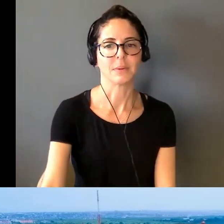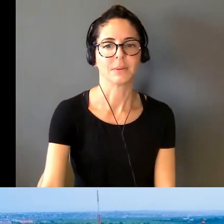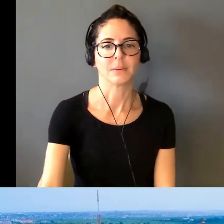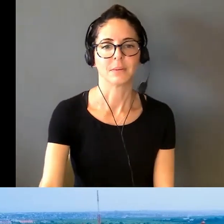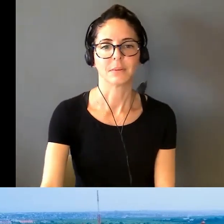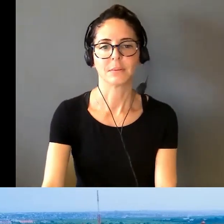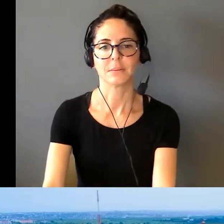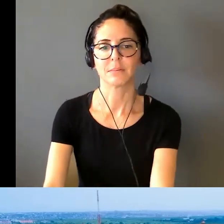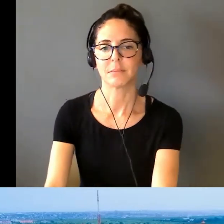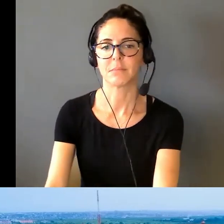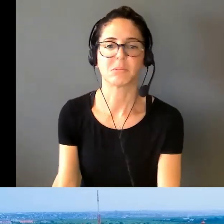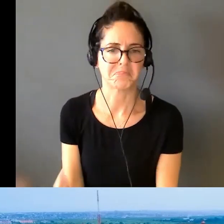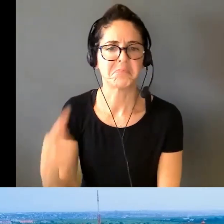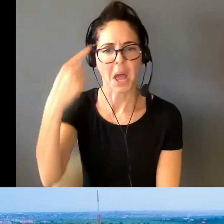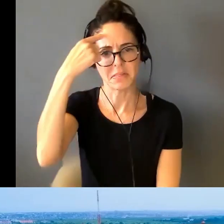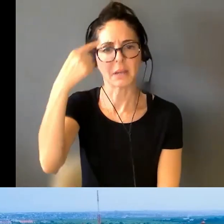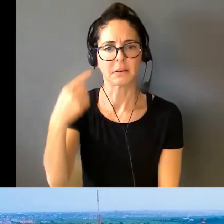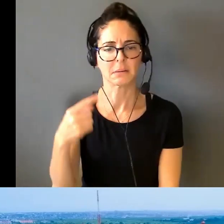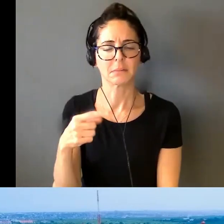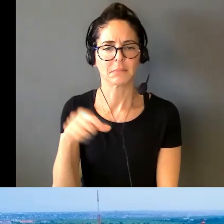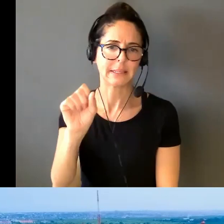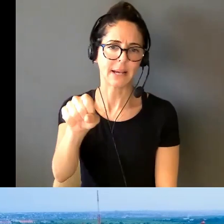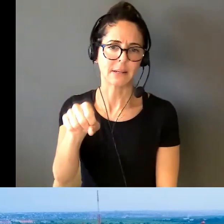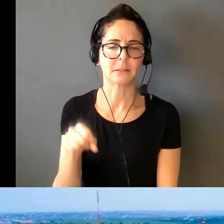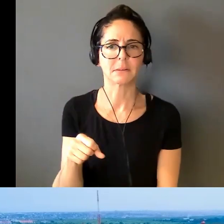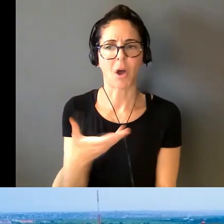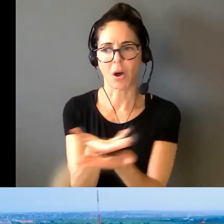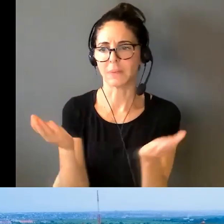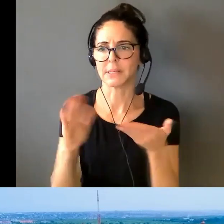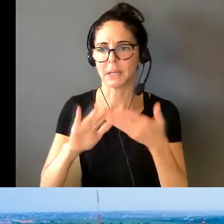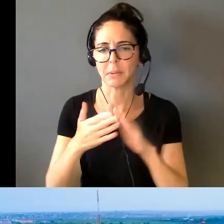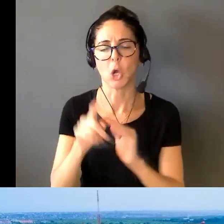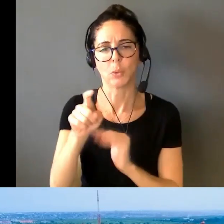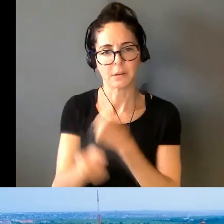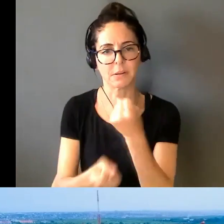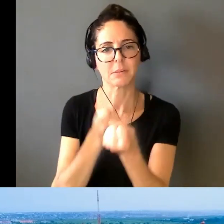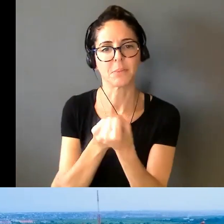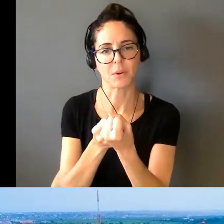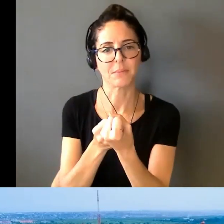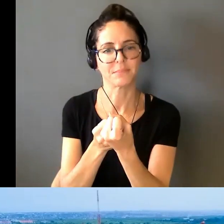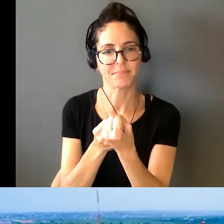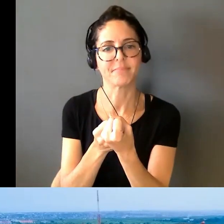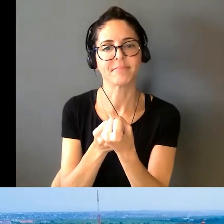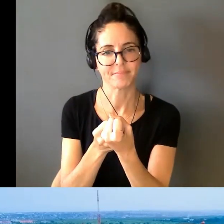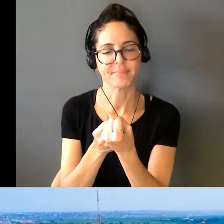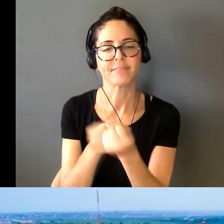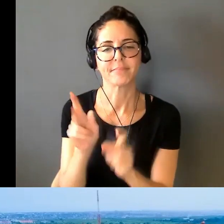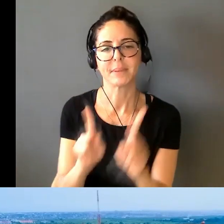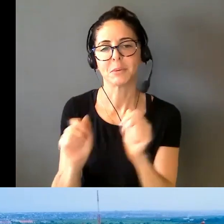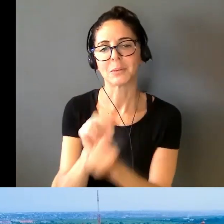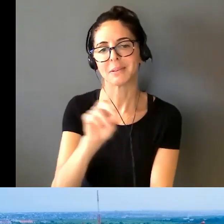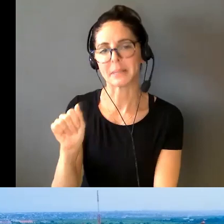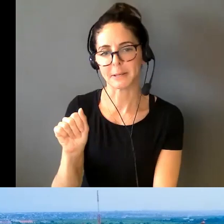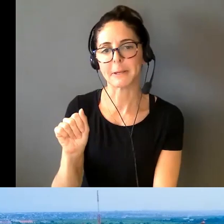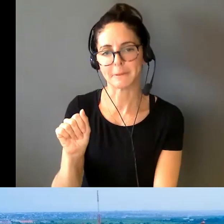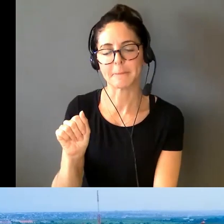in this instance, we need as a community to support persons with disabilities to actually